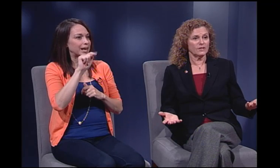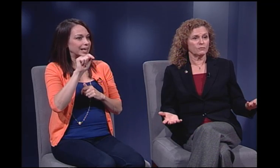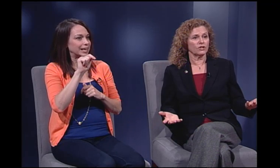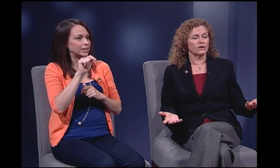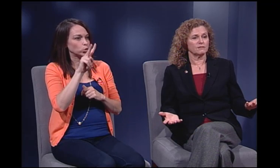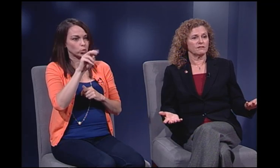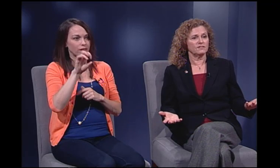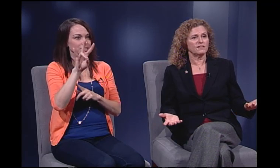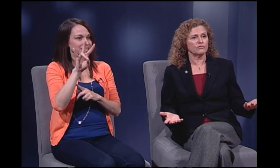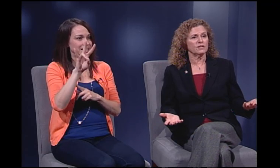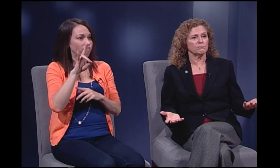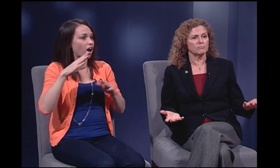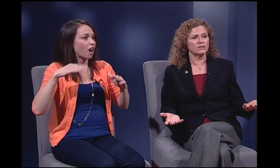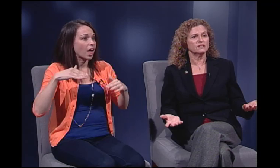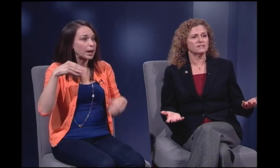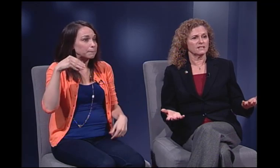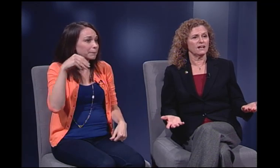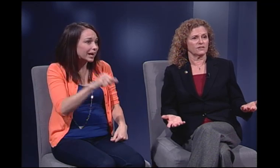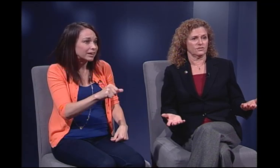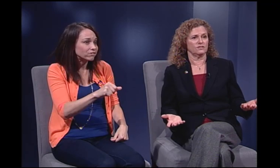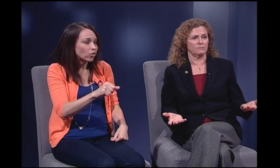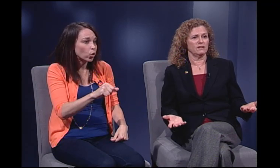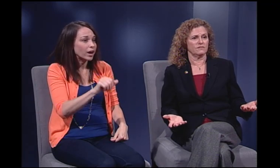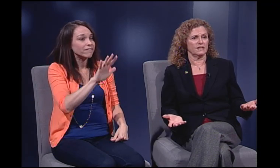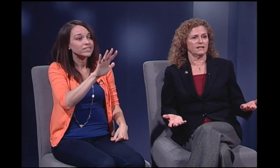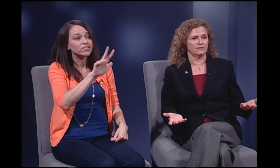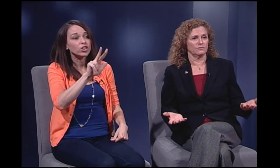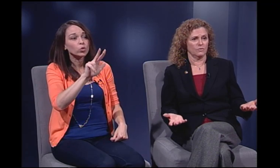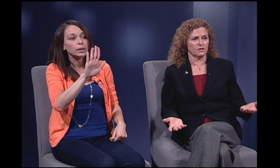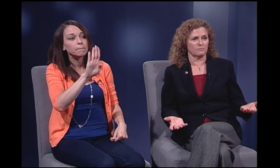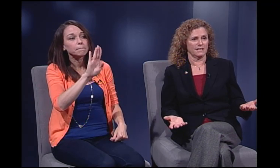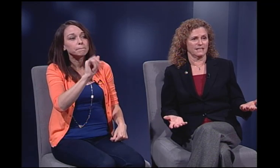It would cost about $53 billon to pay for that water plan